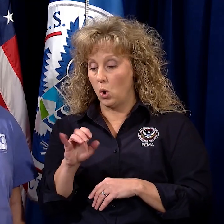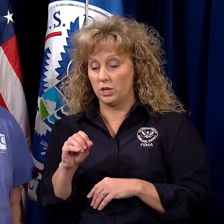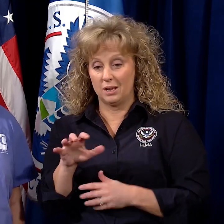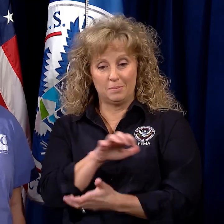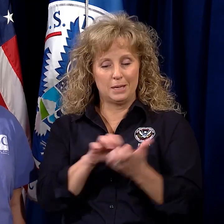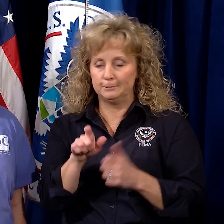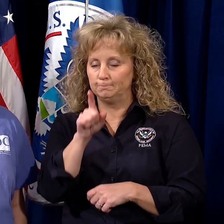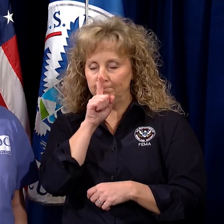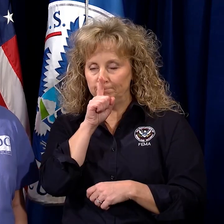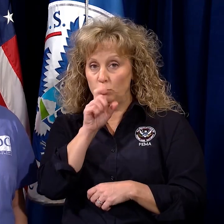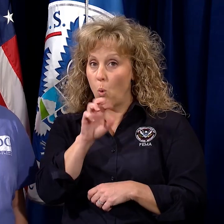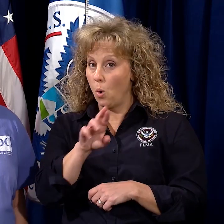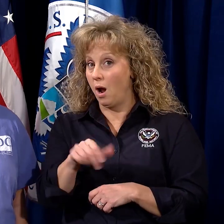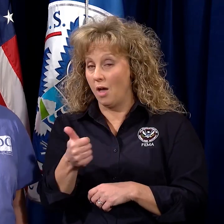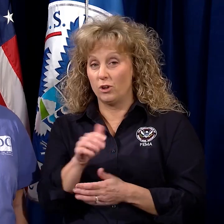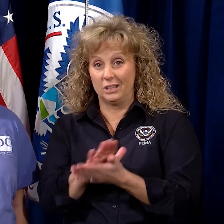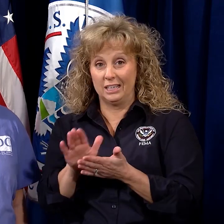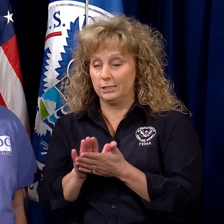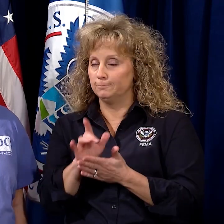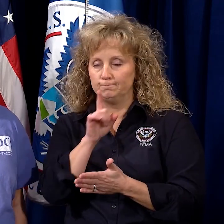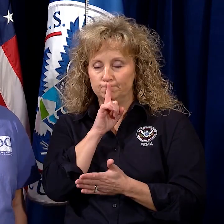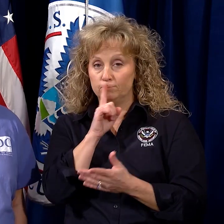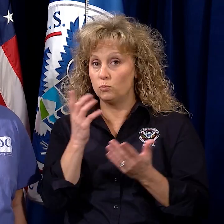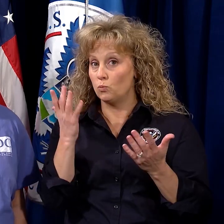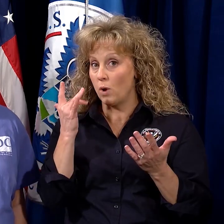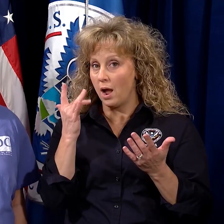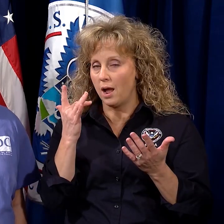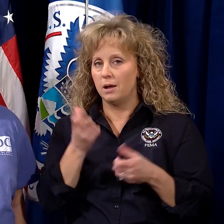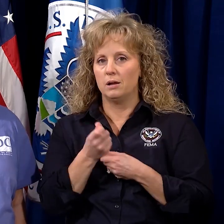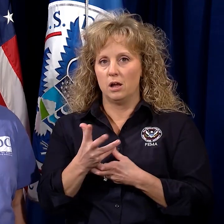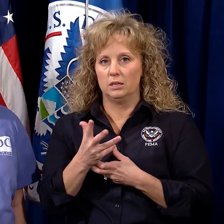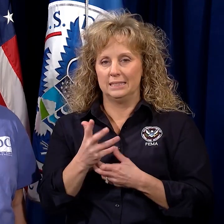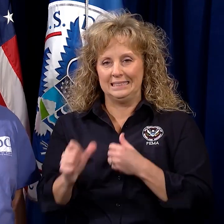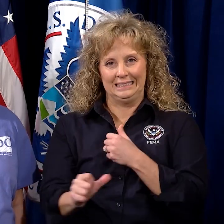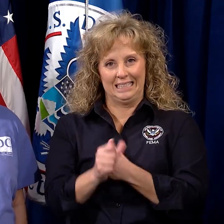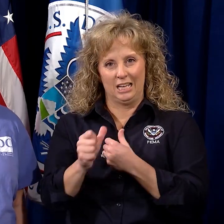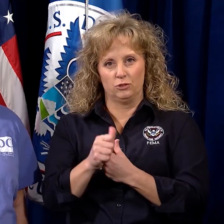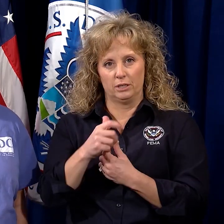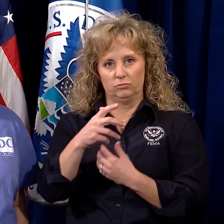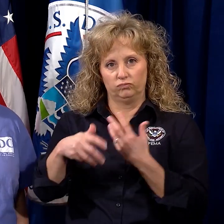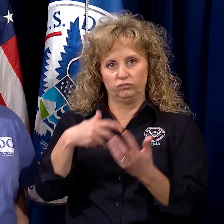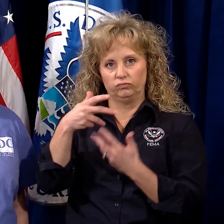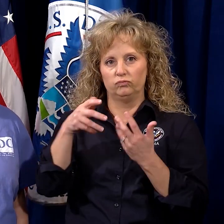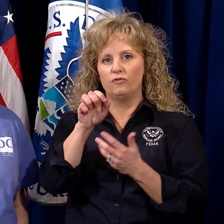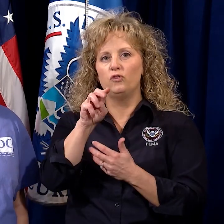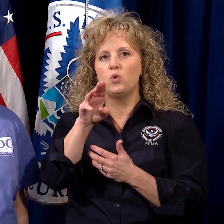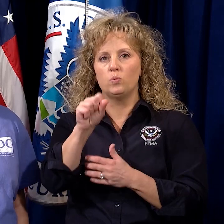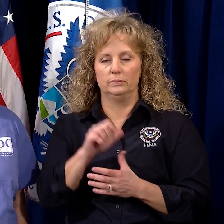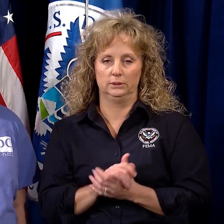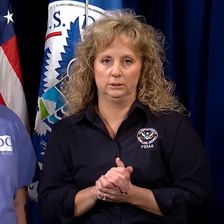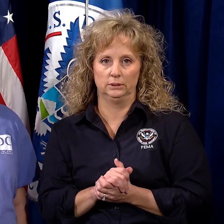Mixing bleach with ammonia or other cleaning products makes dangerous, toxic fumes.